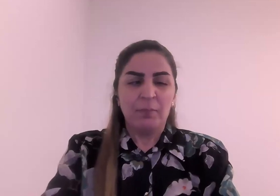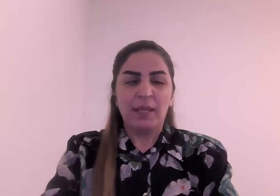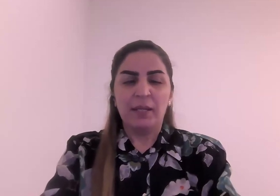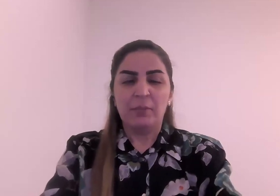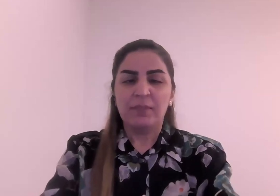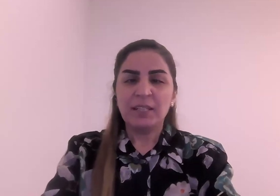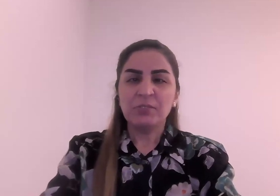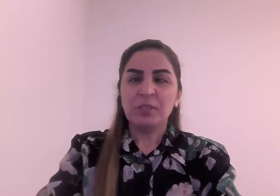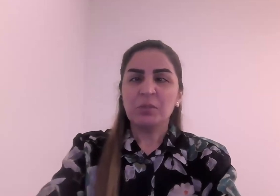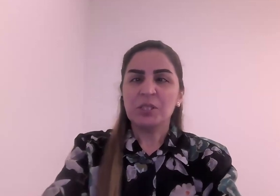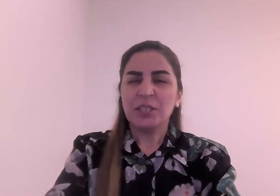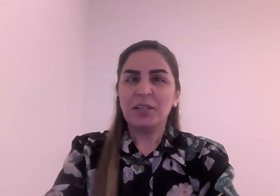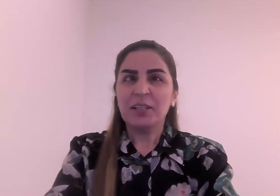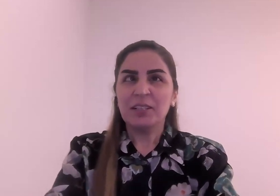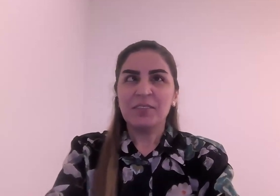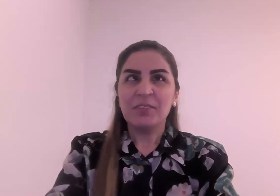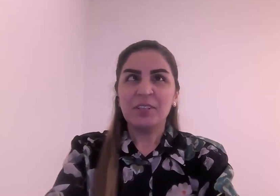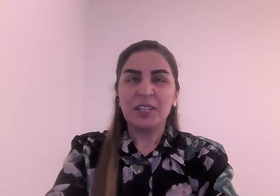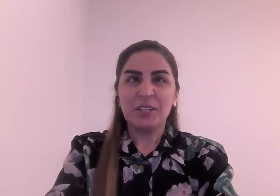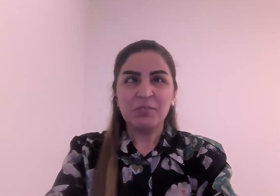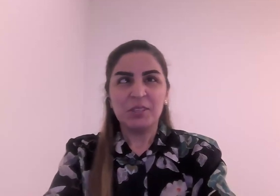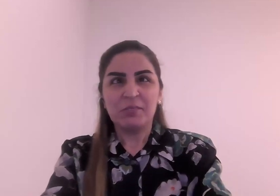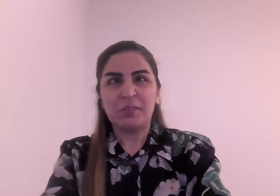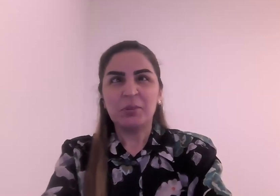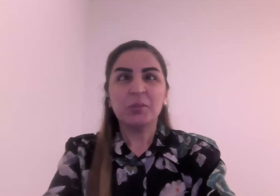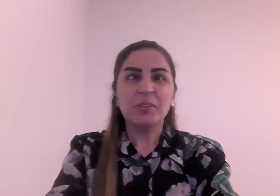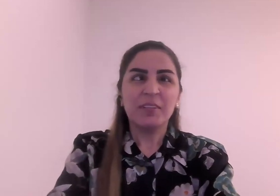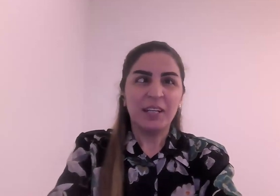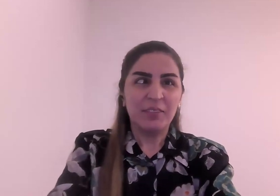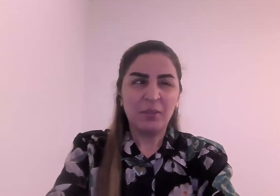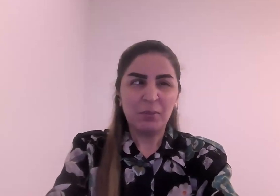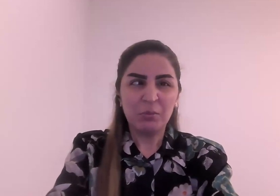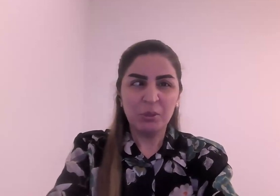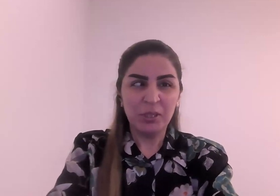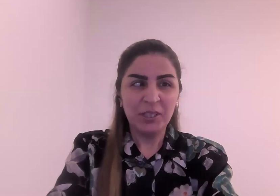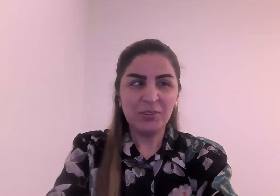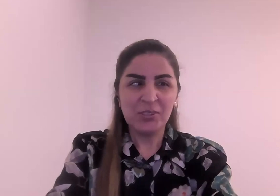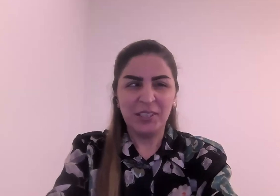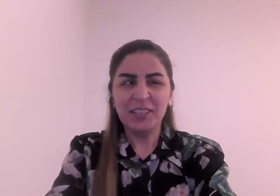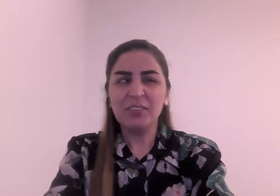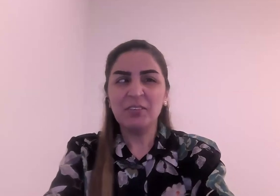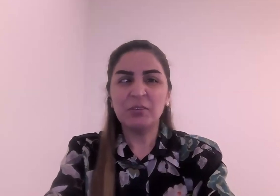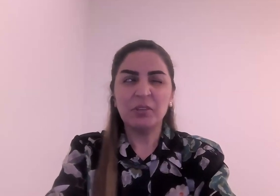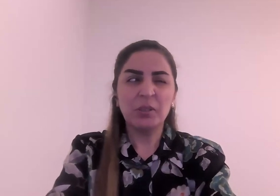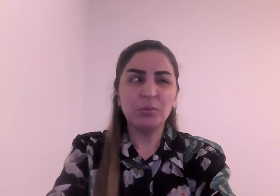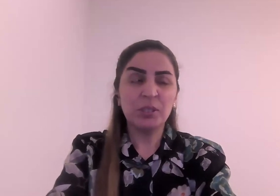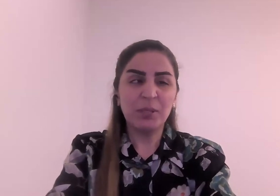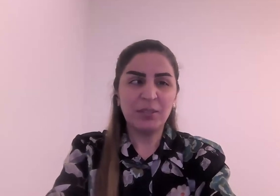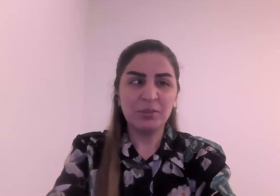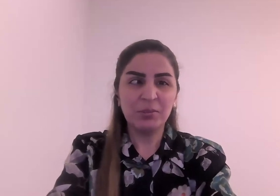Caroline, it's never enough to hear from you. Always have